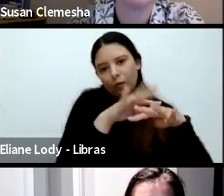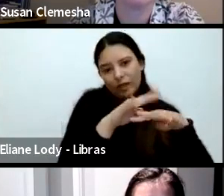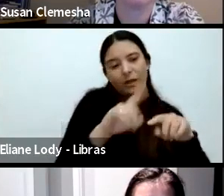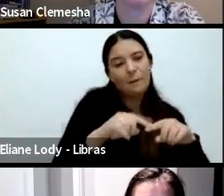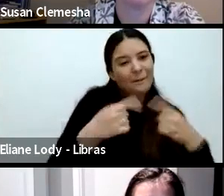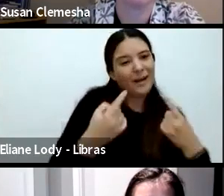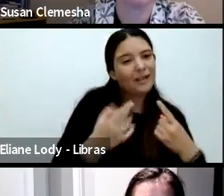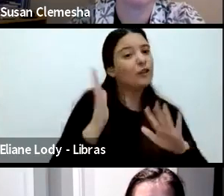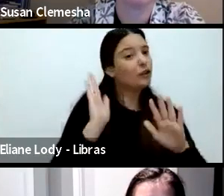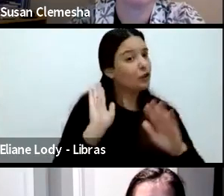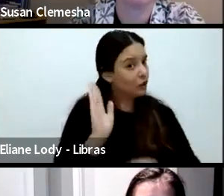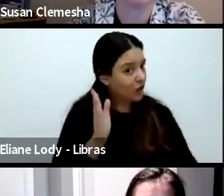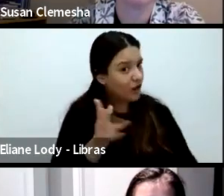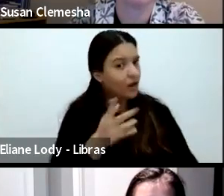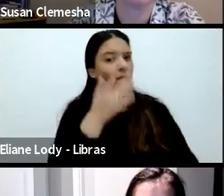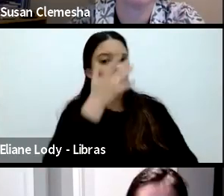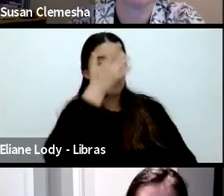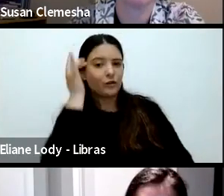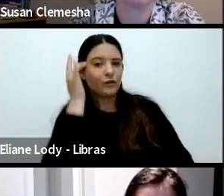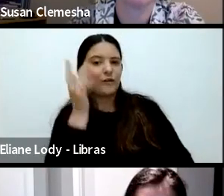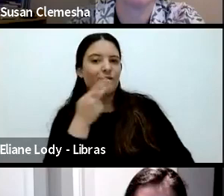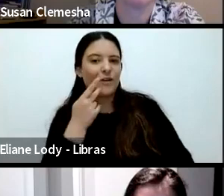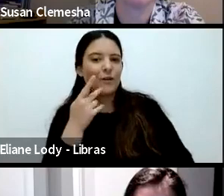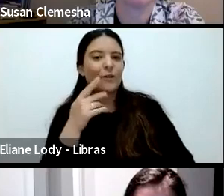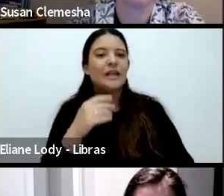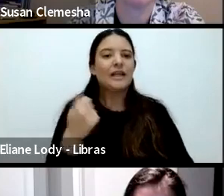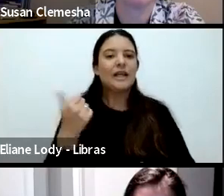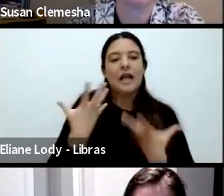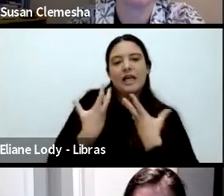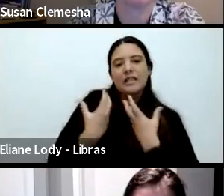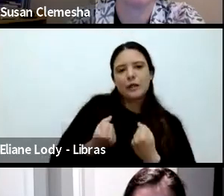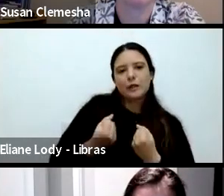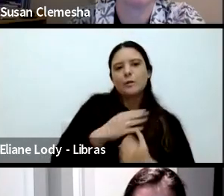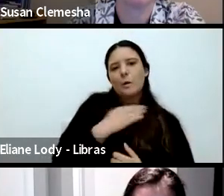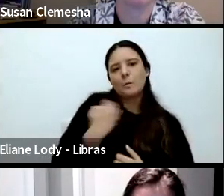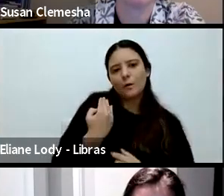let himself die.